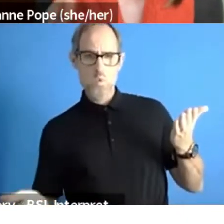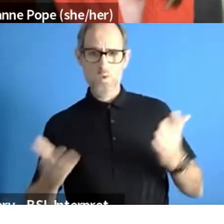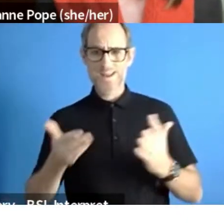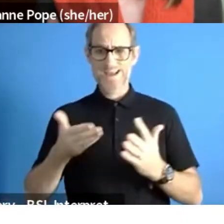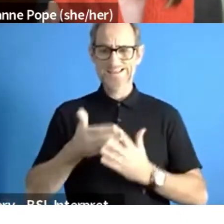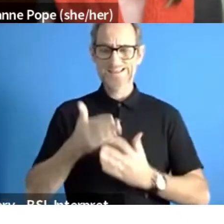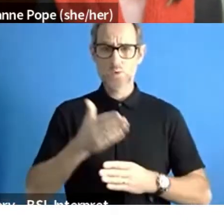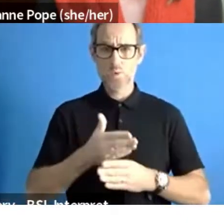impact.